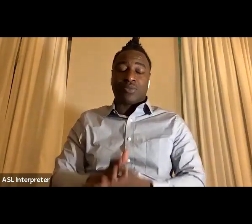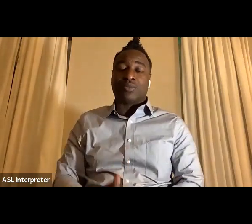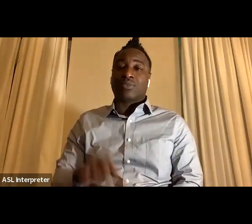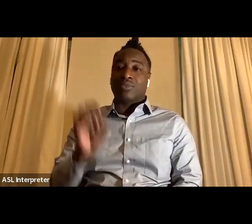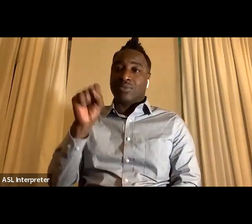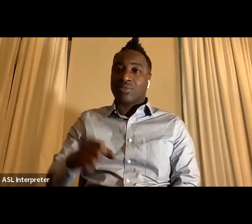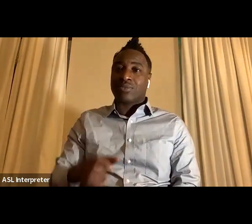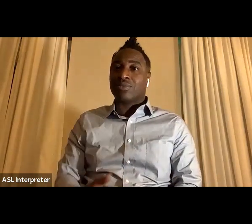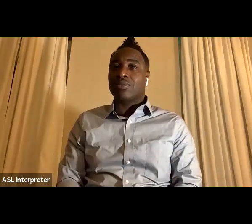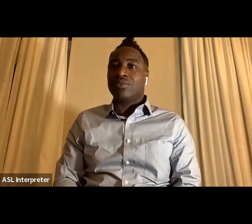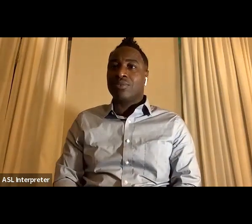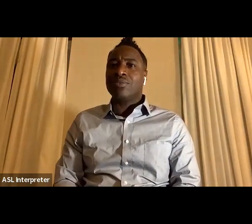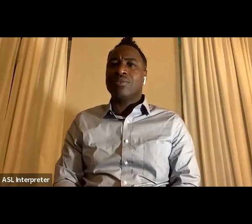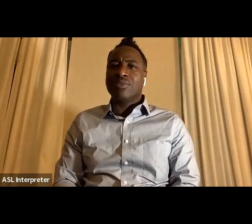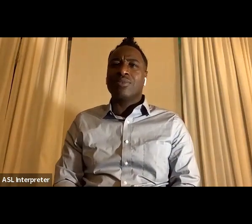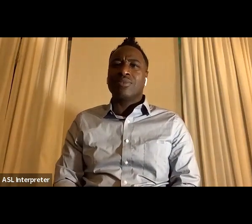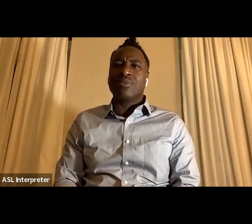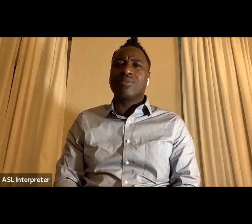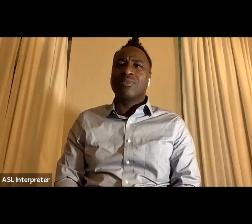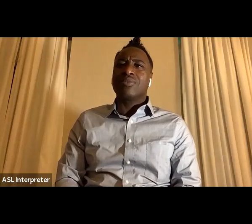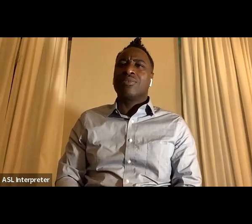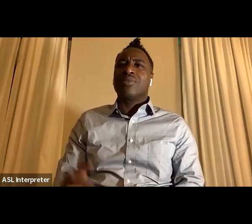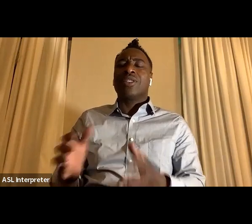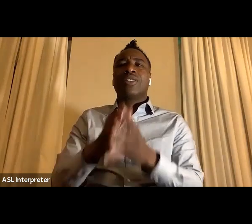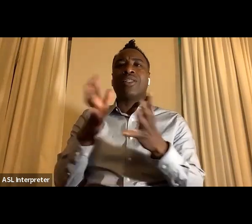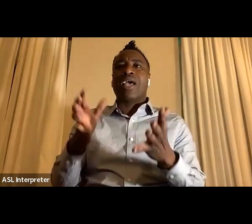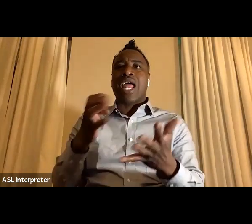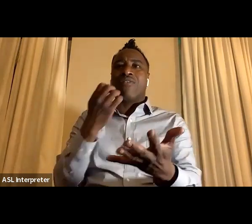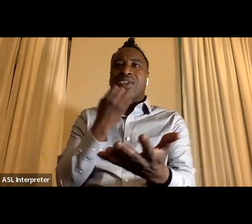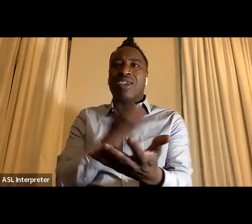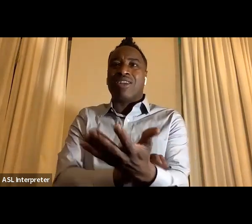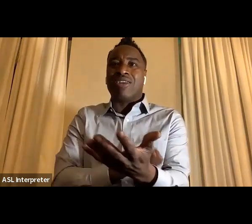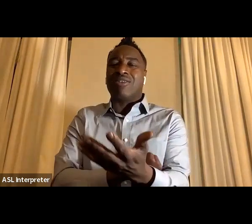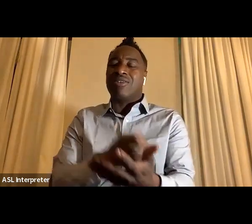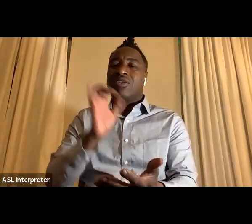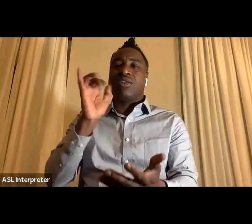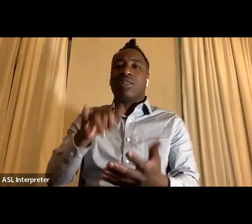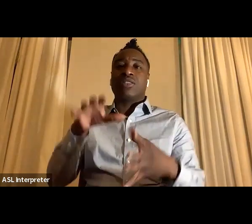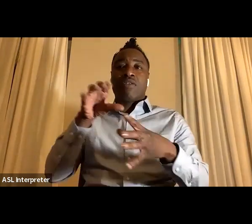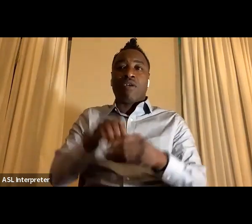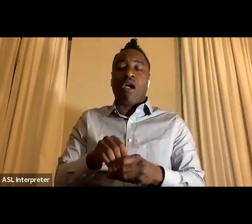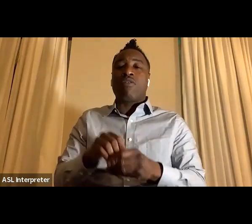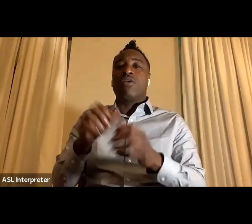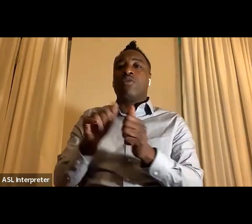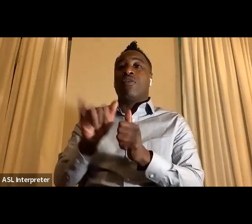Like literally it's like there's so much energy that goes into like a piece. And I feel like even with that piece, like I was saying, there was a piece